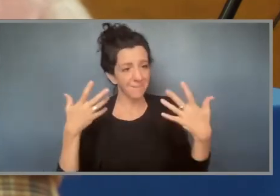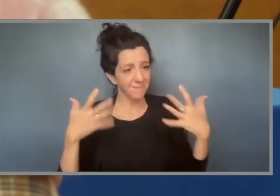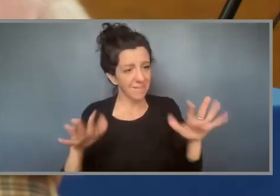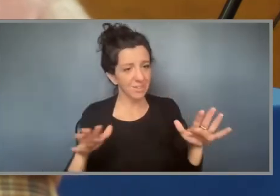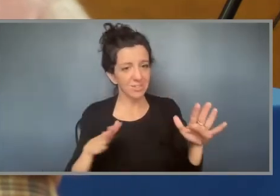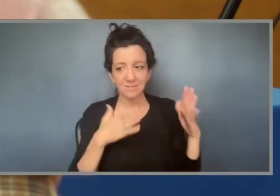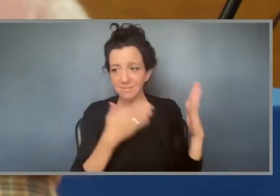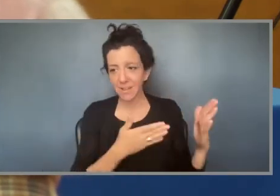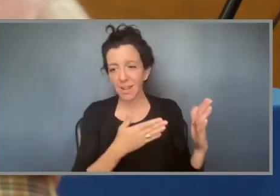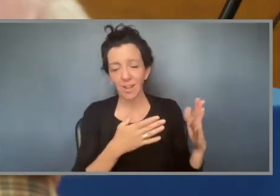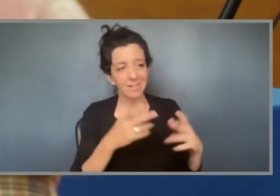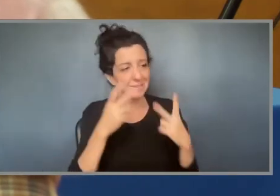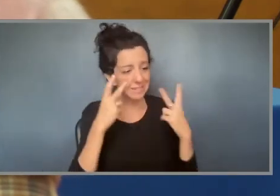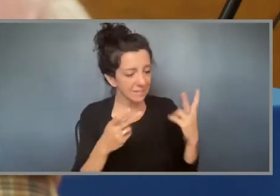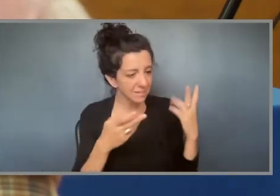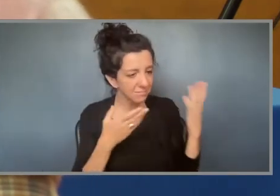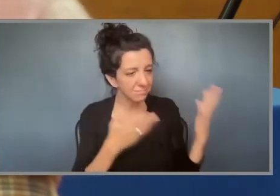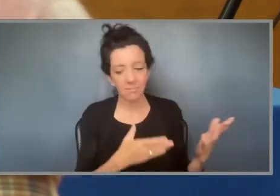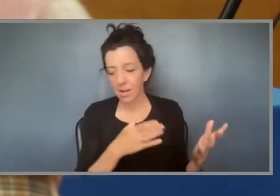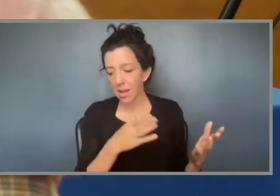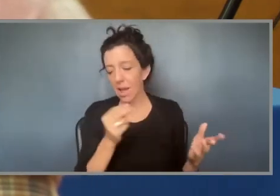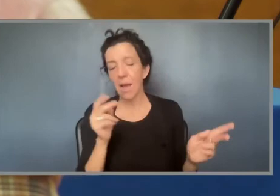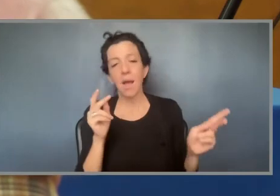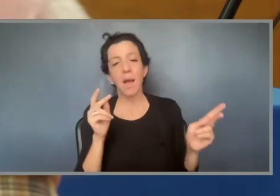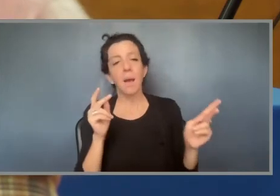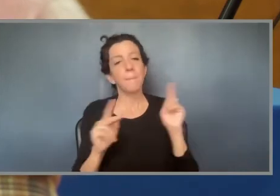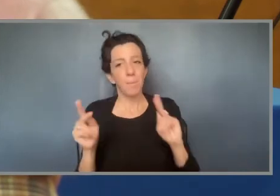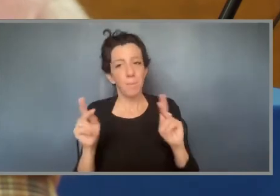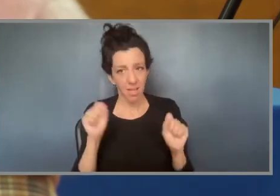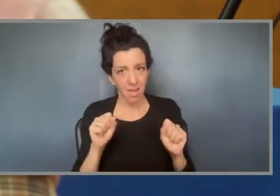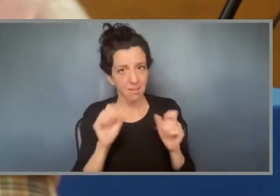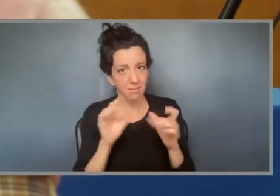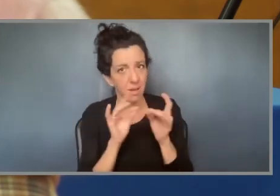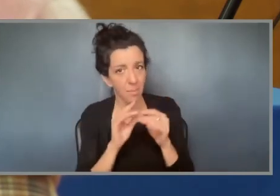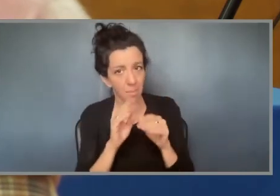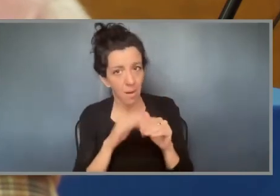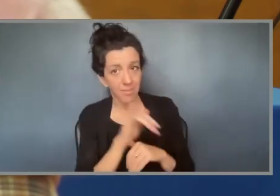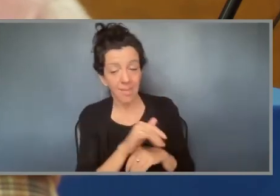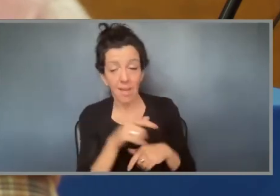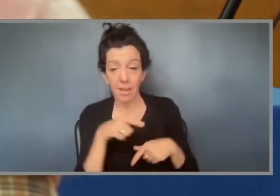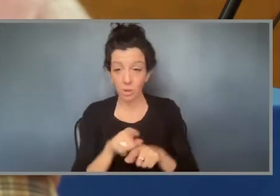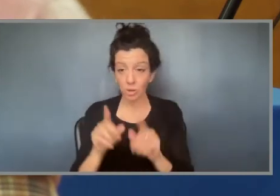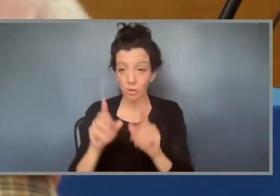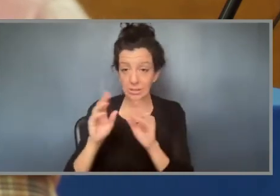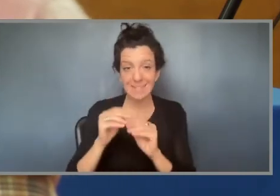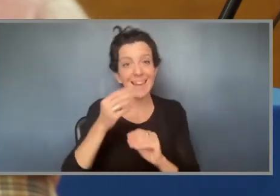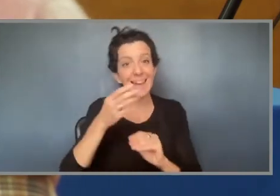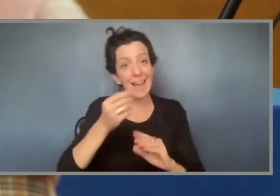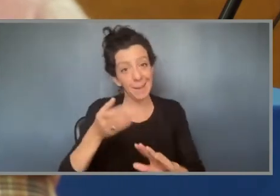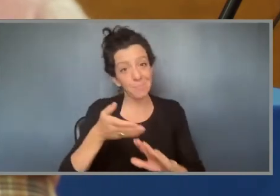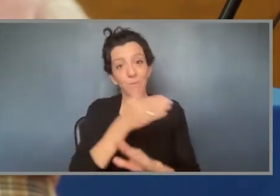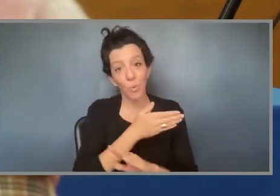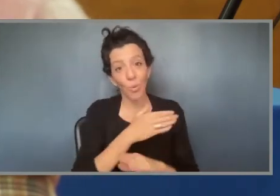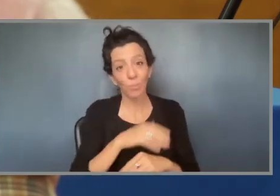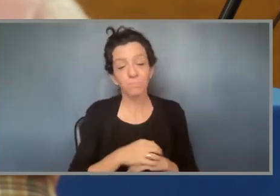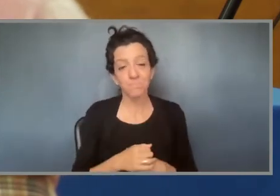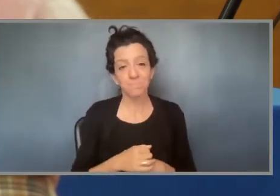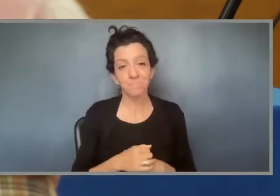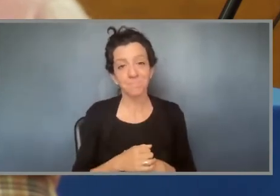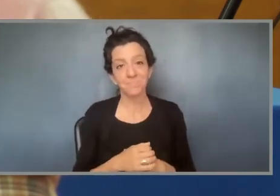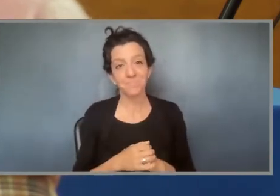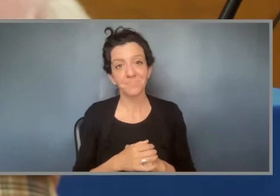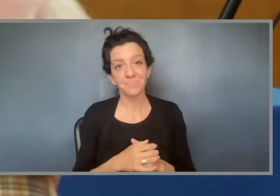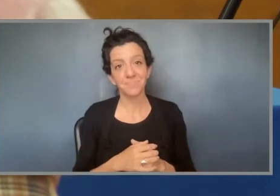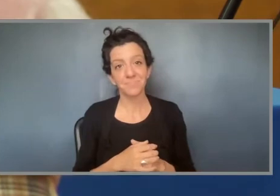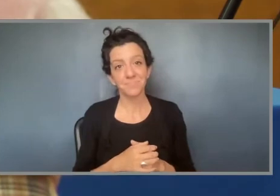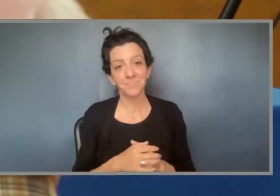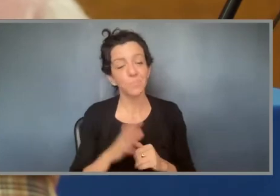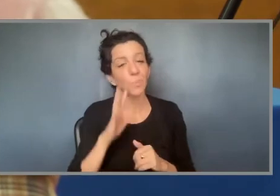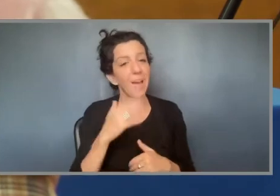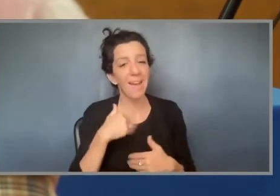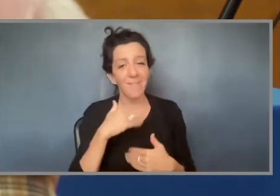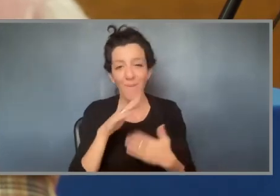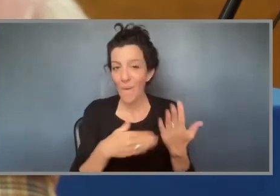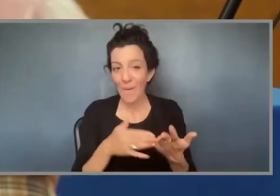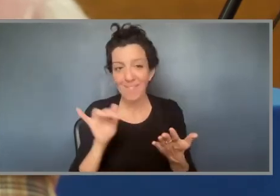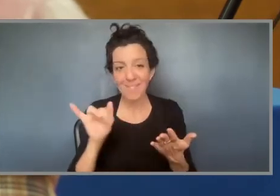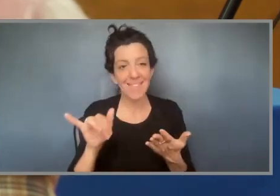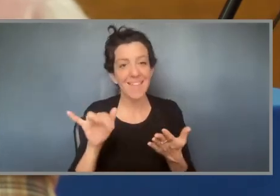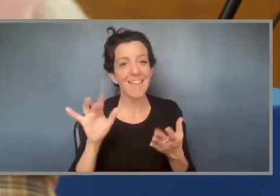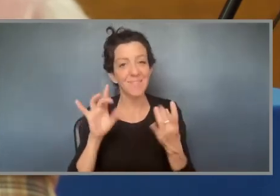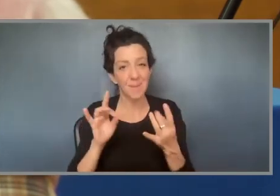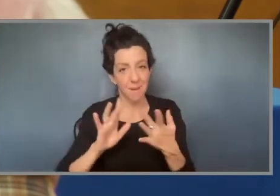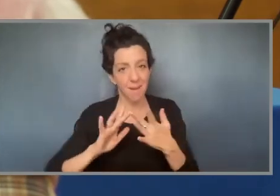Studio: So all the maps will will be able to be seen by the public and the public will be able to comment on them, not